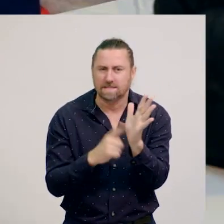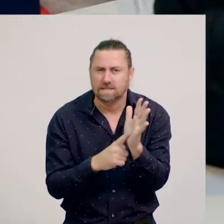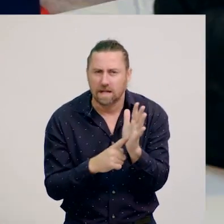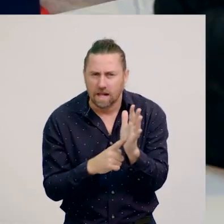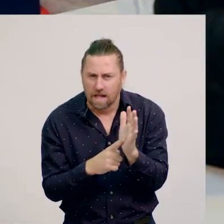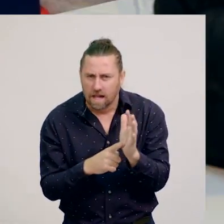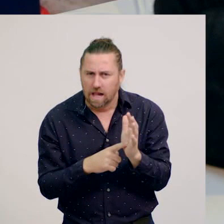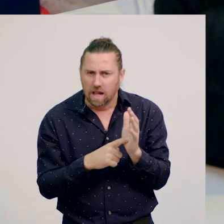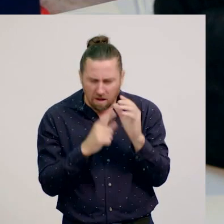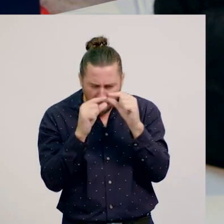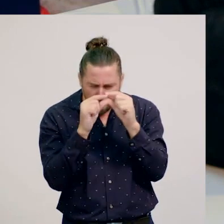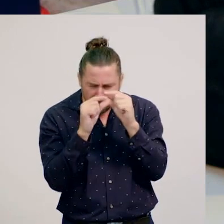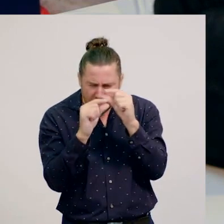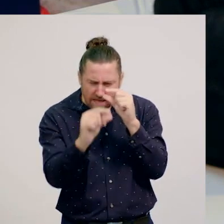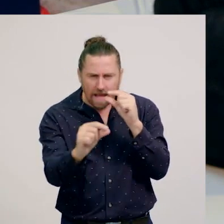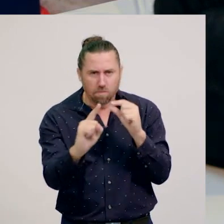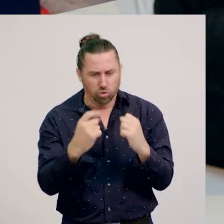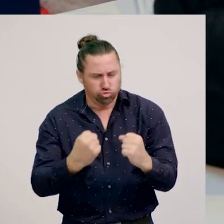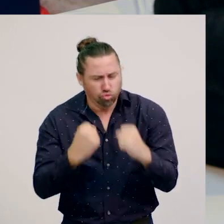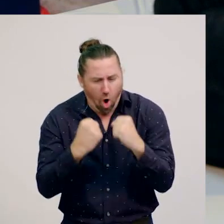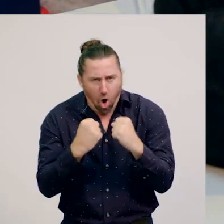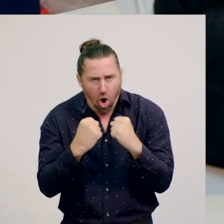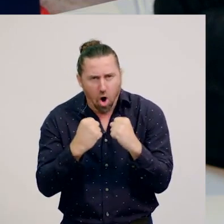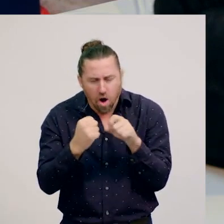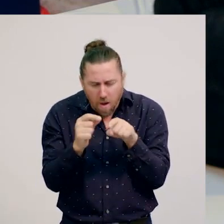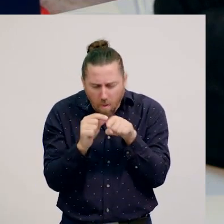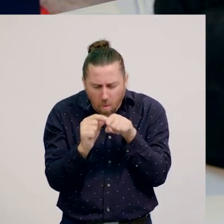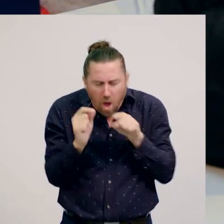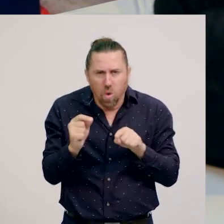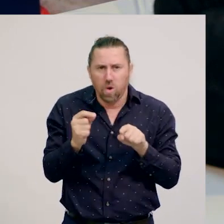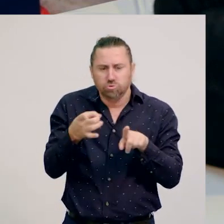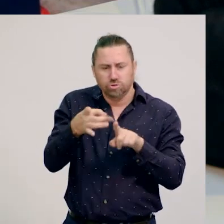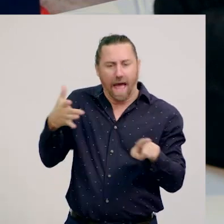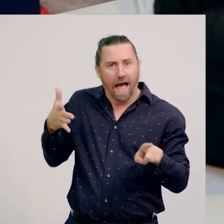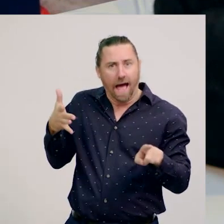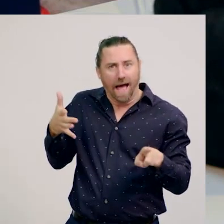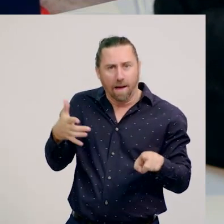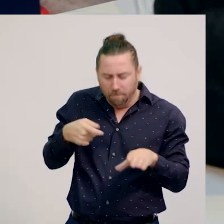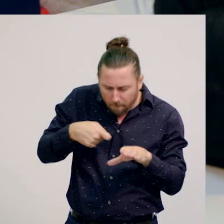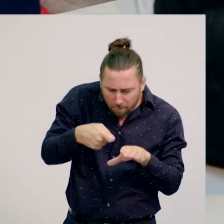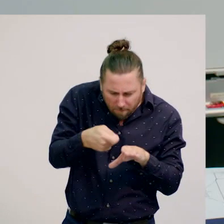It’s very thin on the edge, but strong enough to stay sharp, and it doesn’t break.